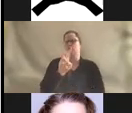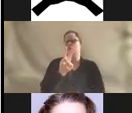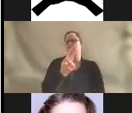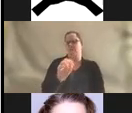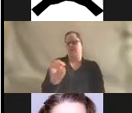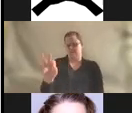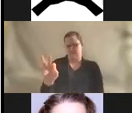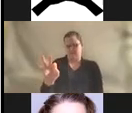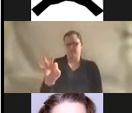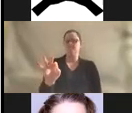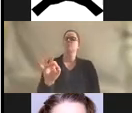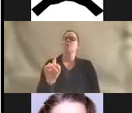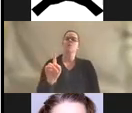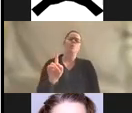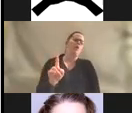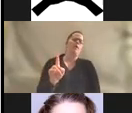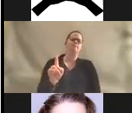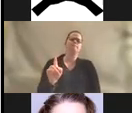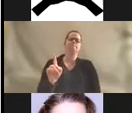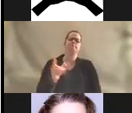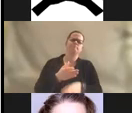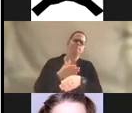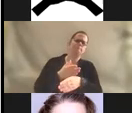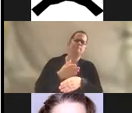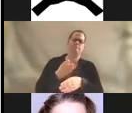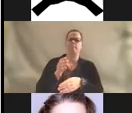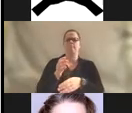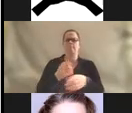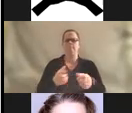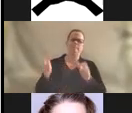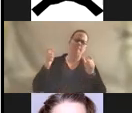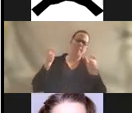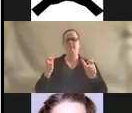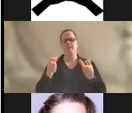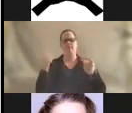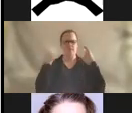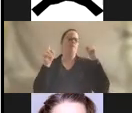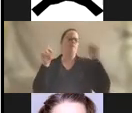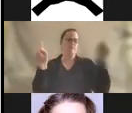one of the major accomplishments of that work at the Oregon Health Authority,